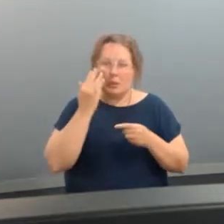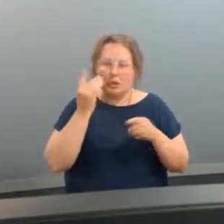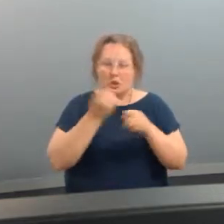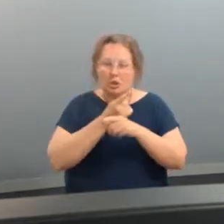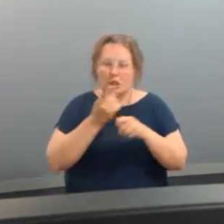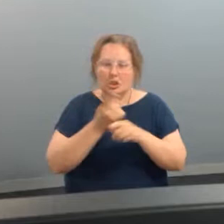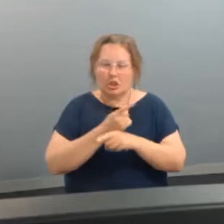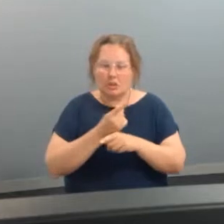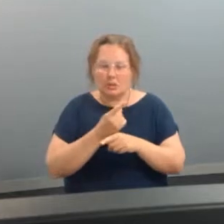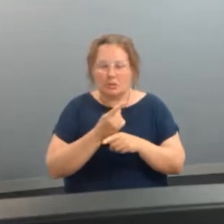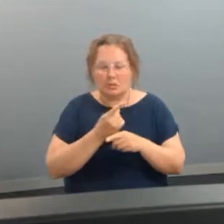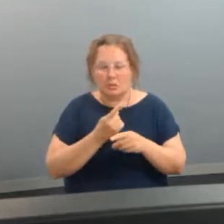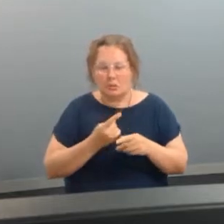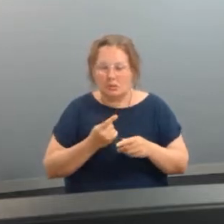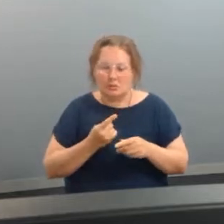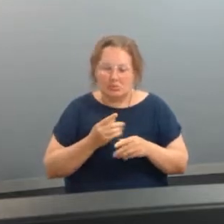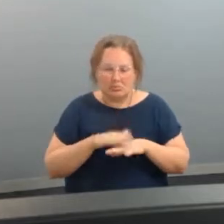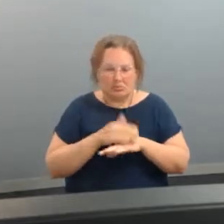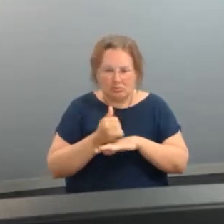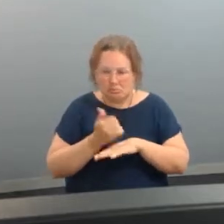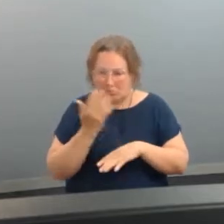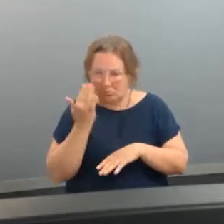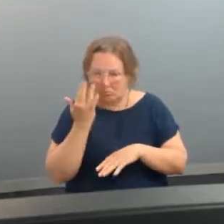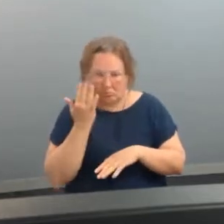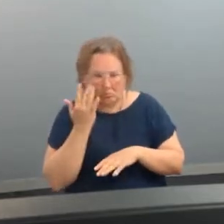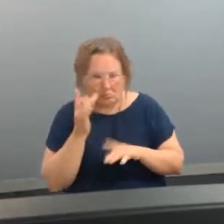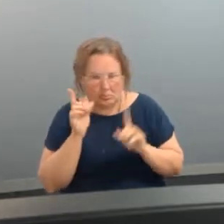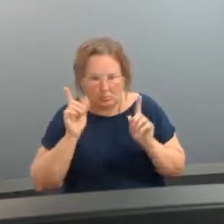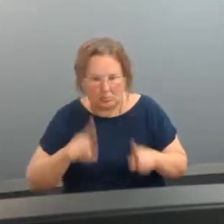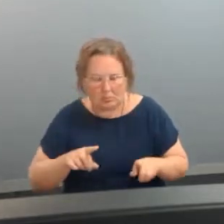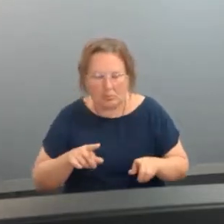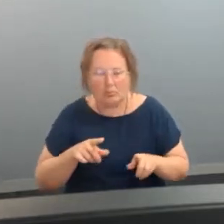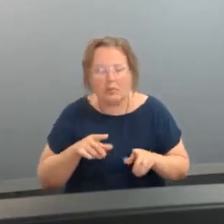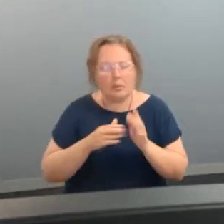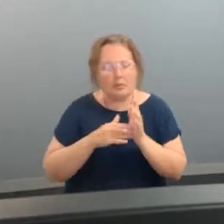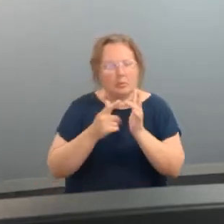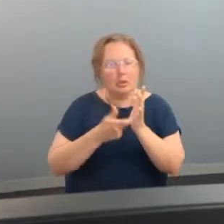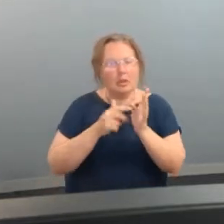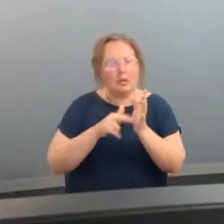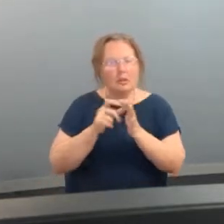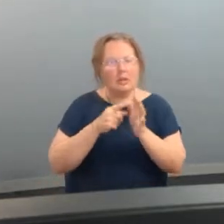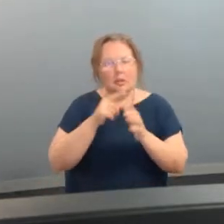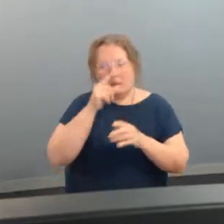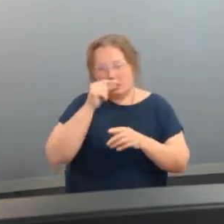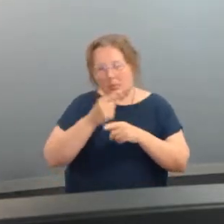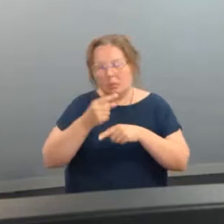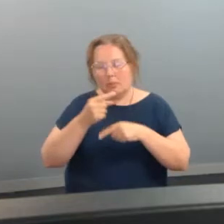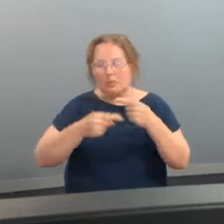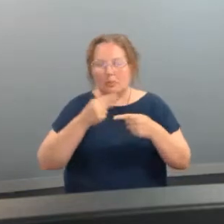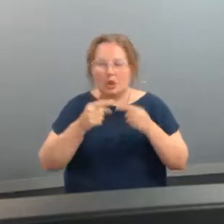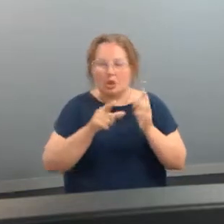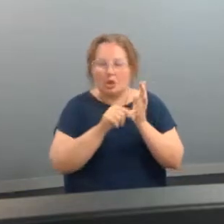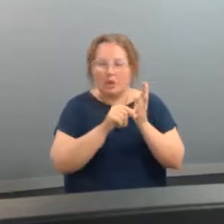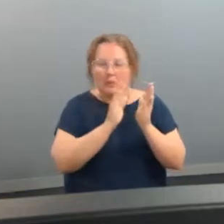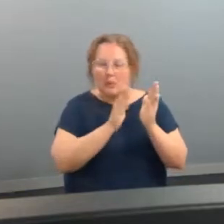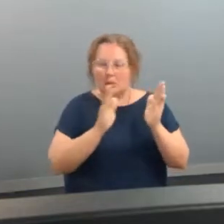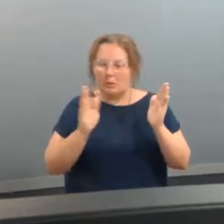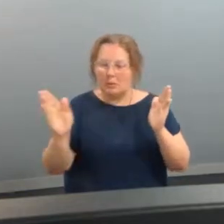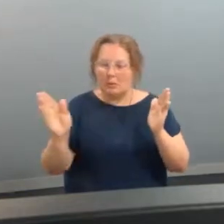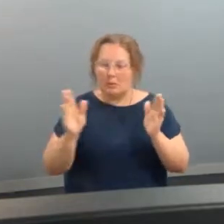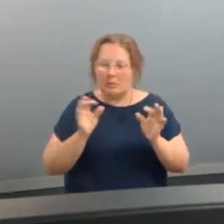» One of the other questions that's come in is around when do these changes come in, so Miranda whether we can